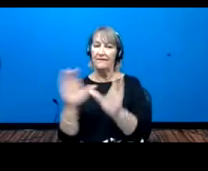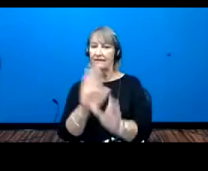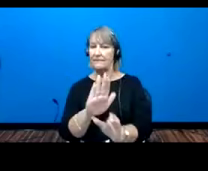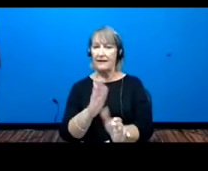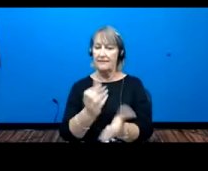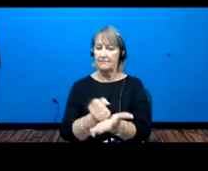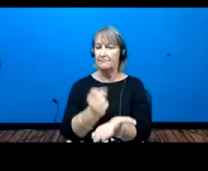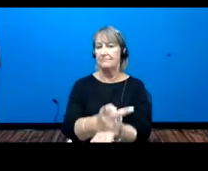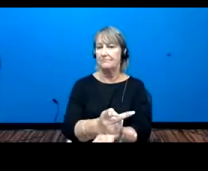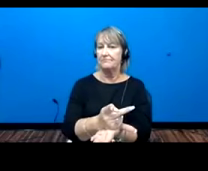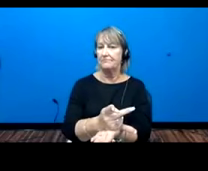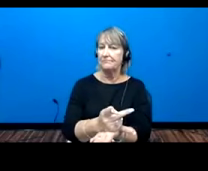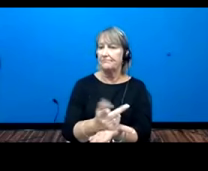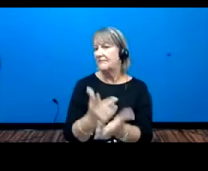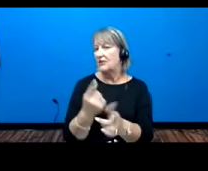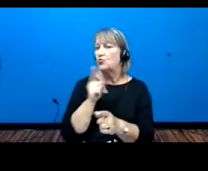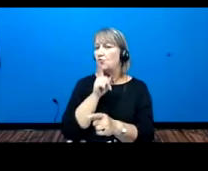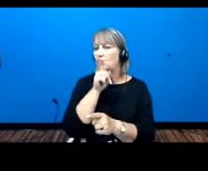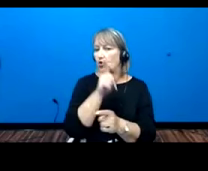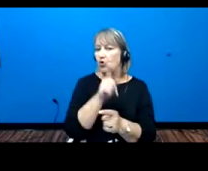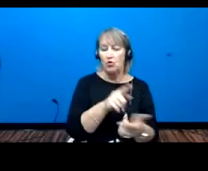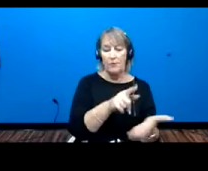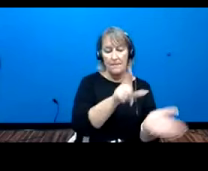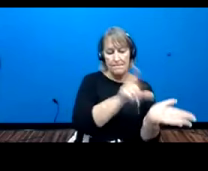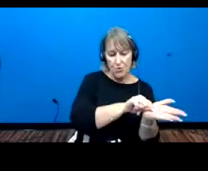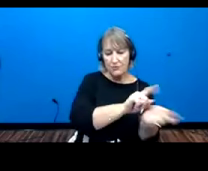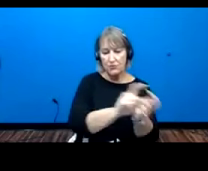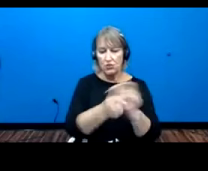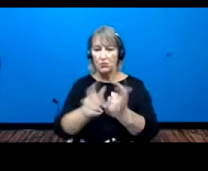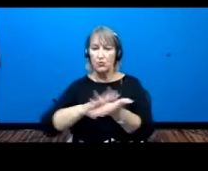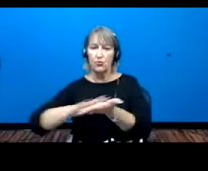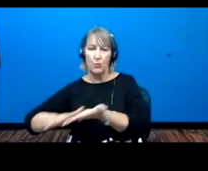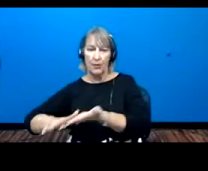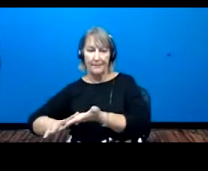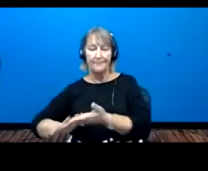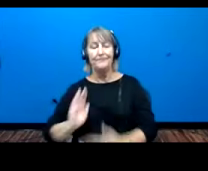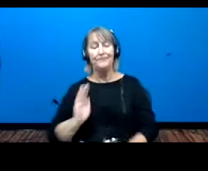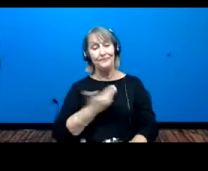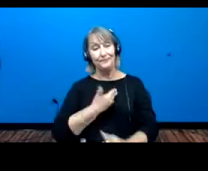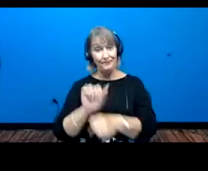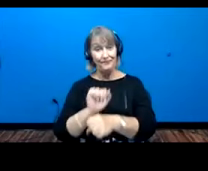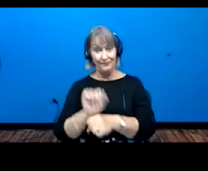So our team is made up of folks that are on site who are actually producing